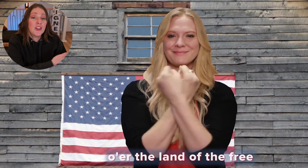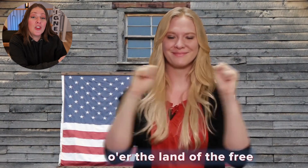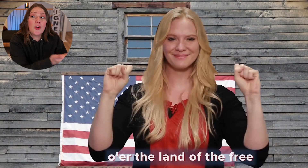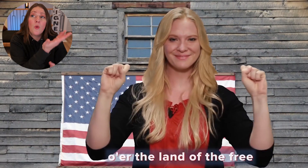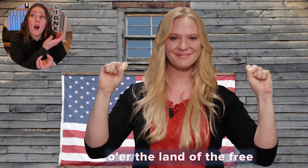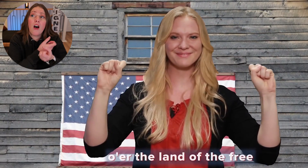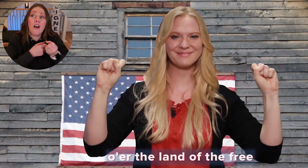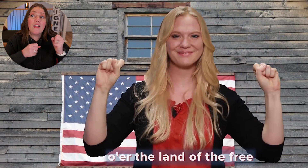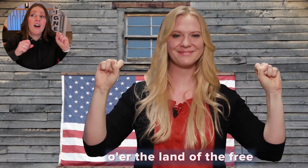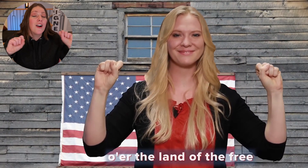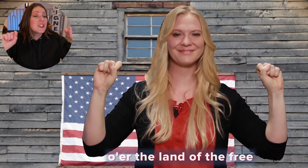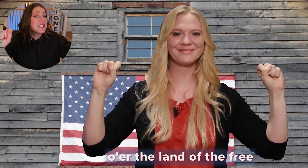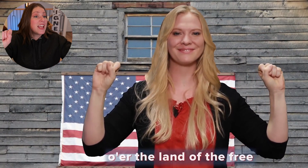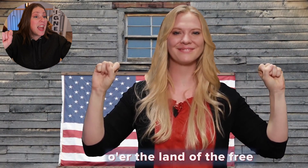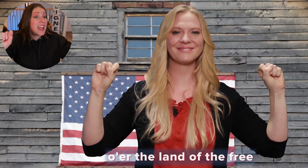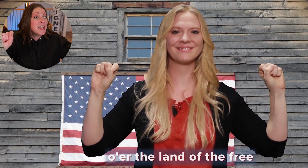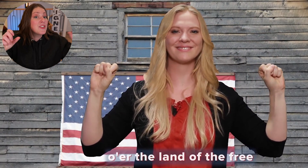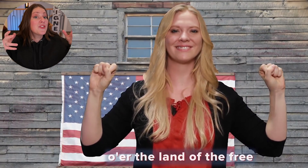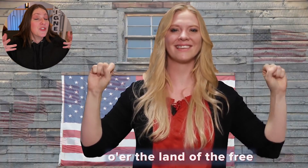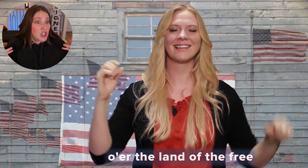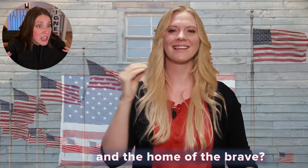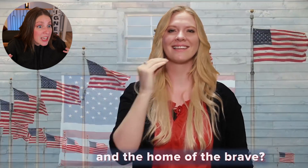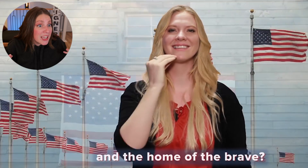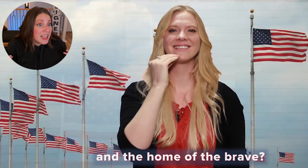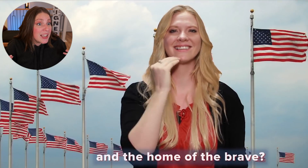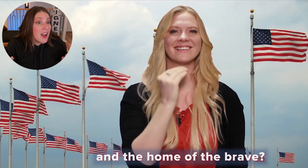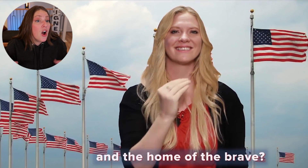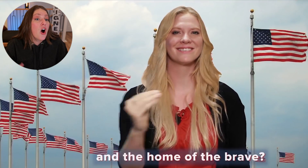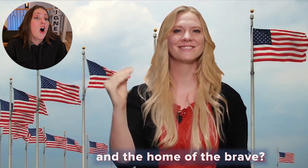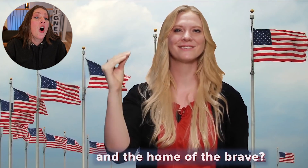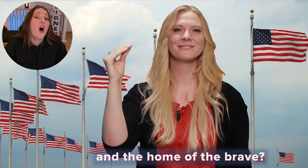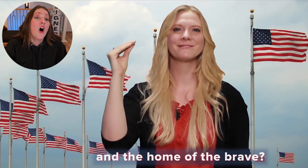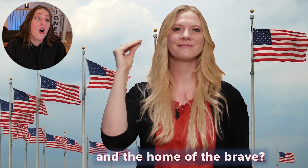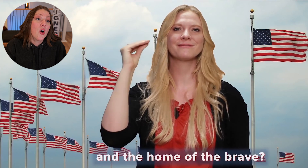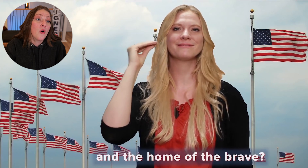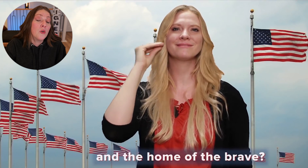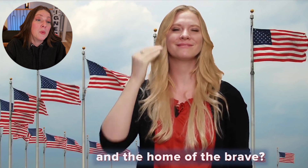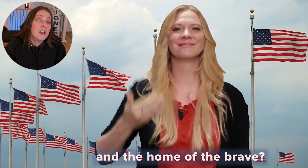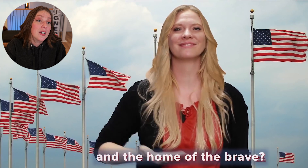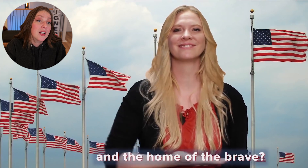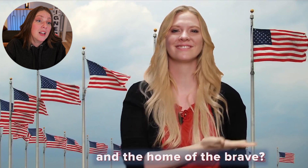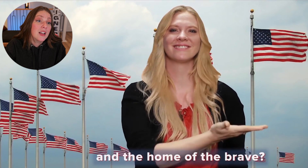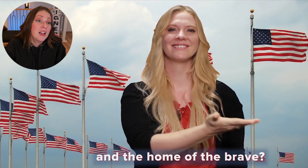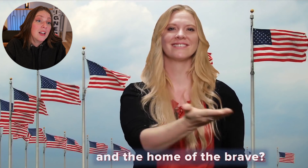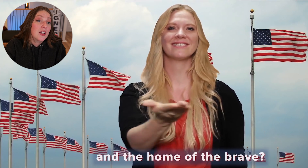You all are saved free home.